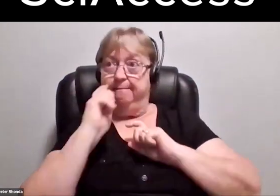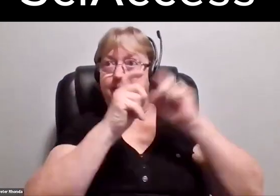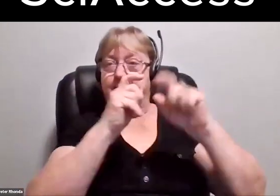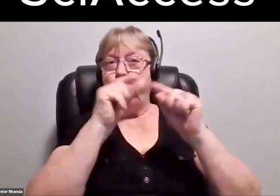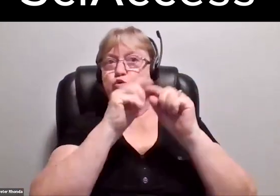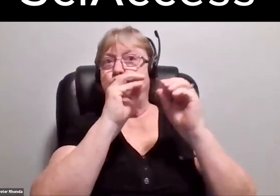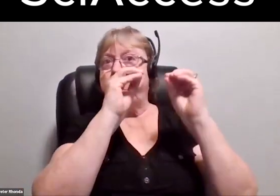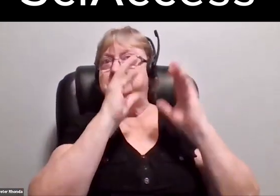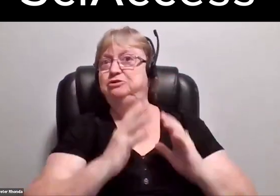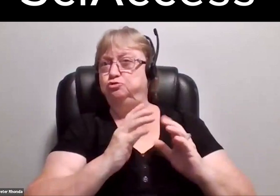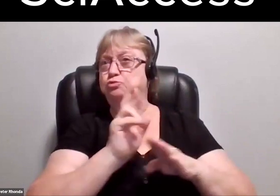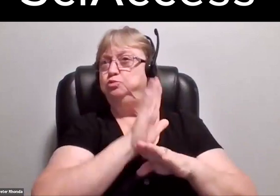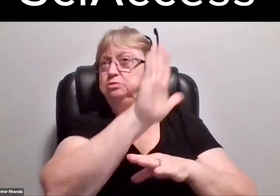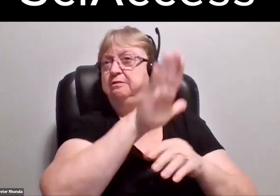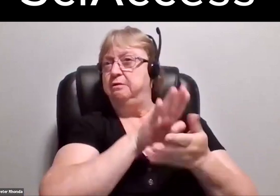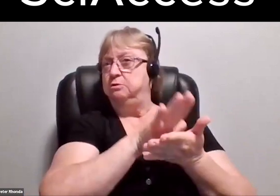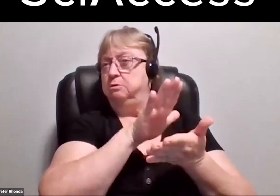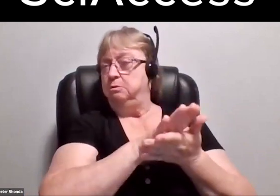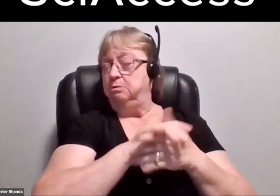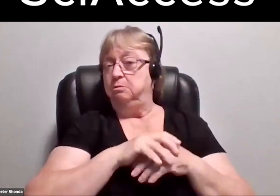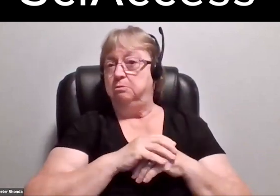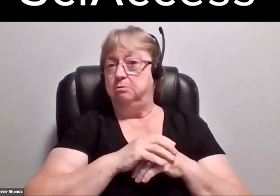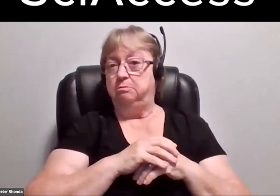in their local school districts as they see fit.